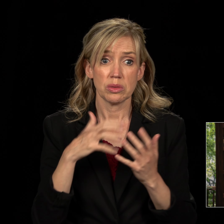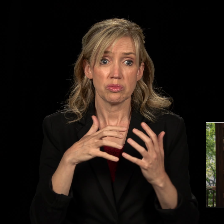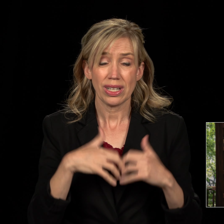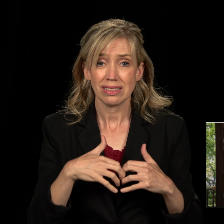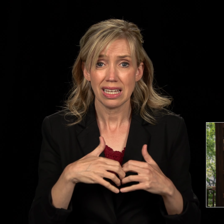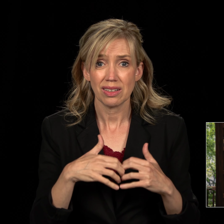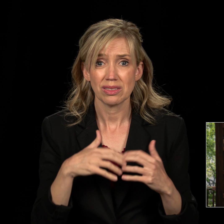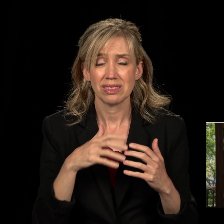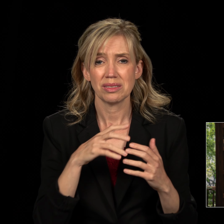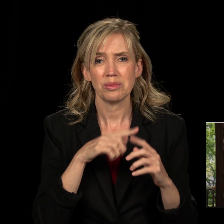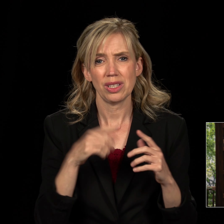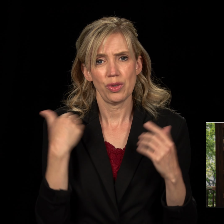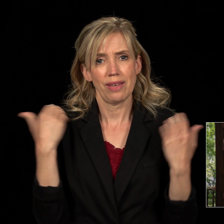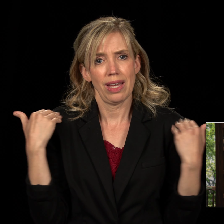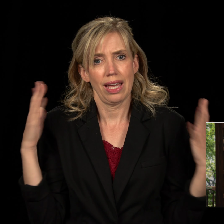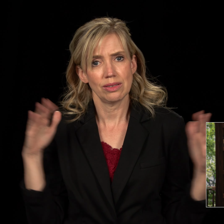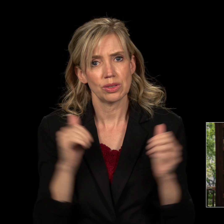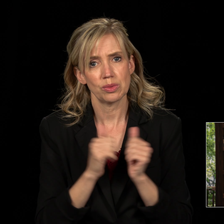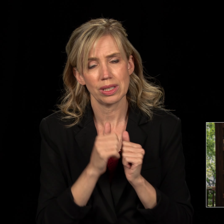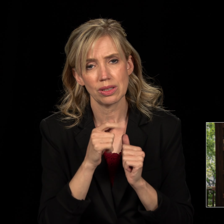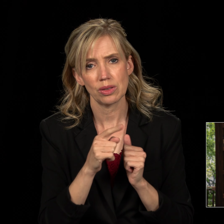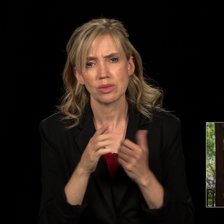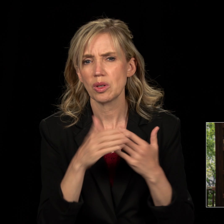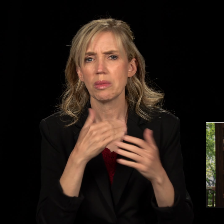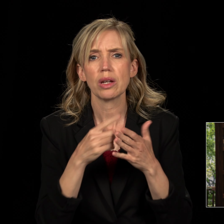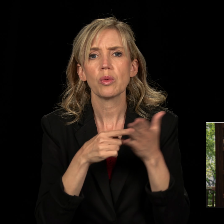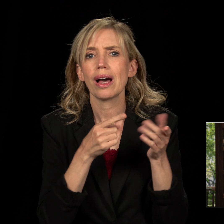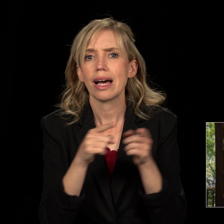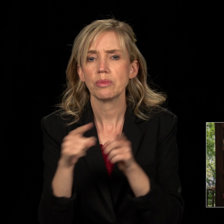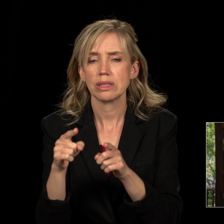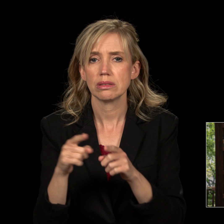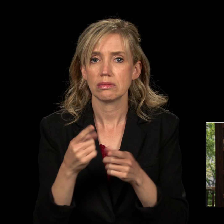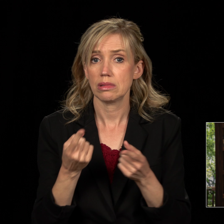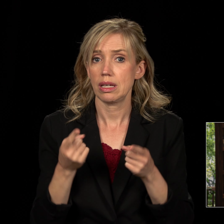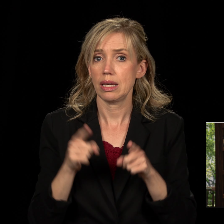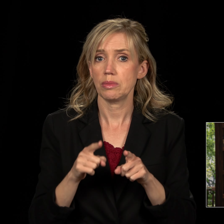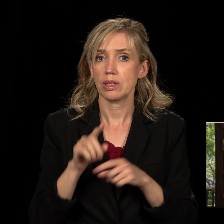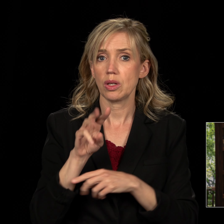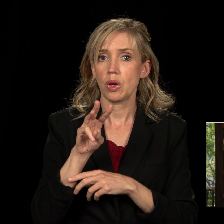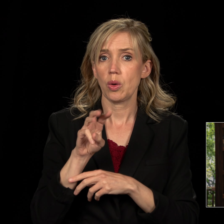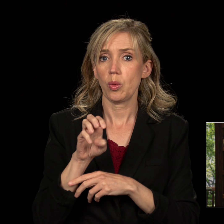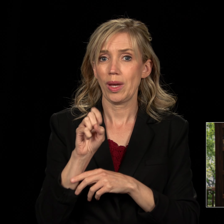flashlight and angels with you. John Wesley told the story of being on a ship during a storm as